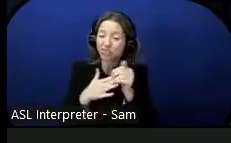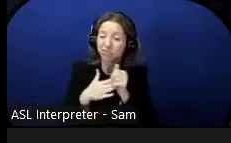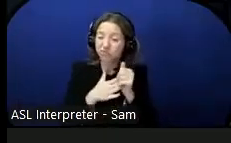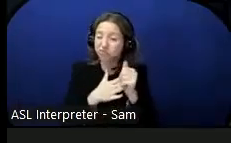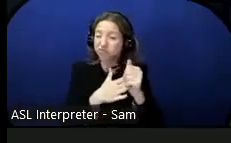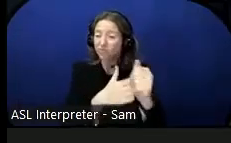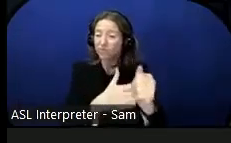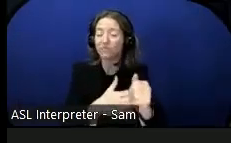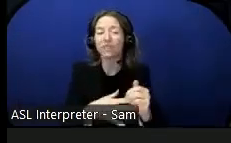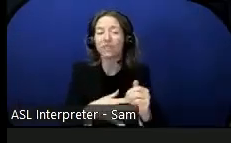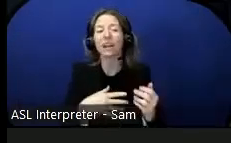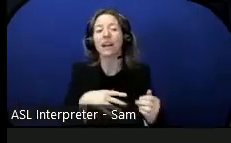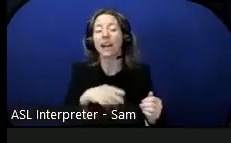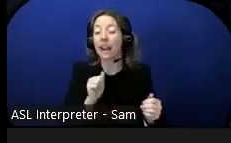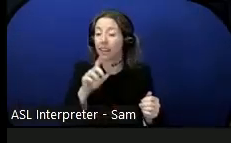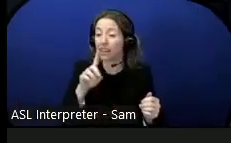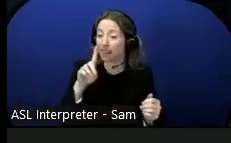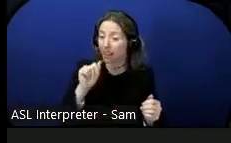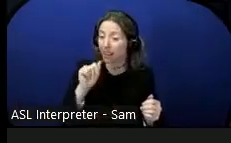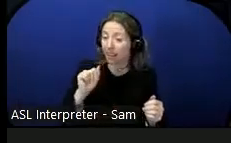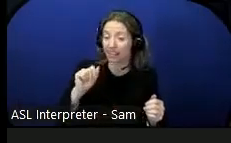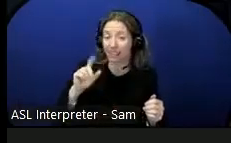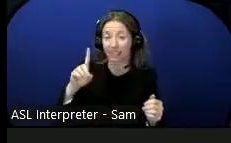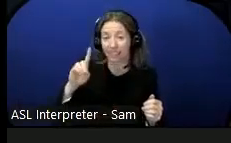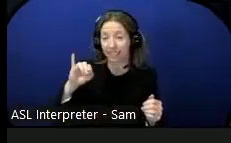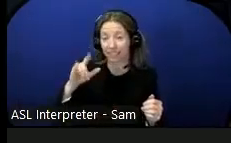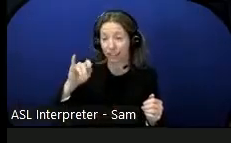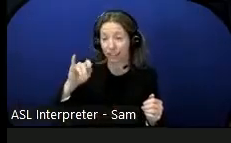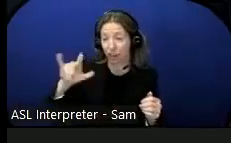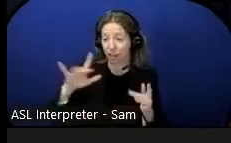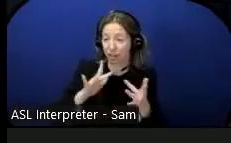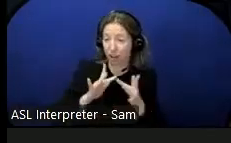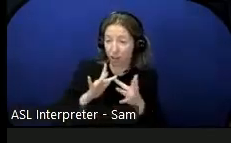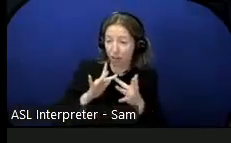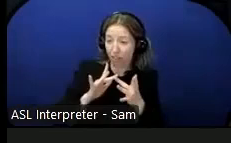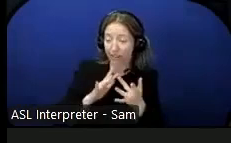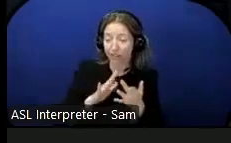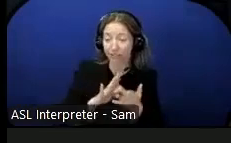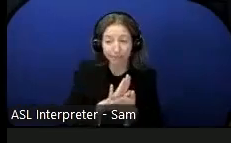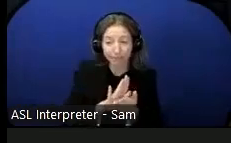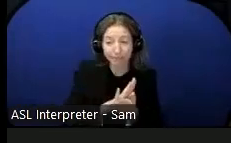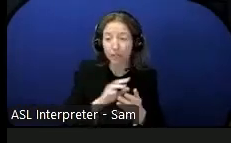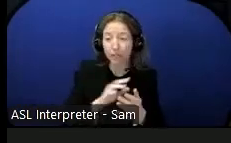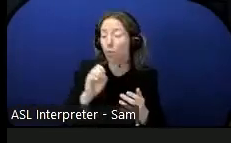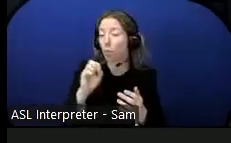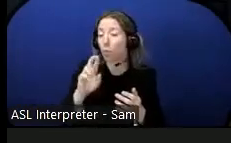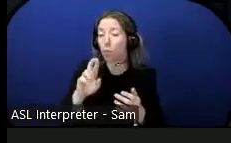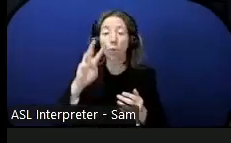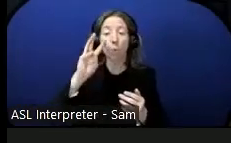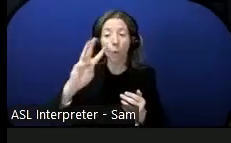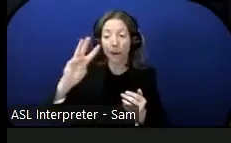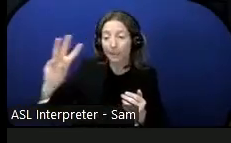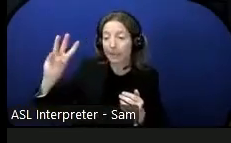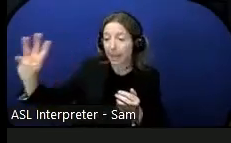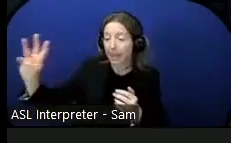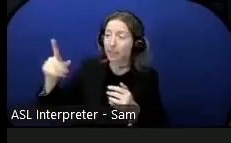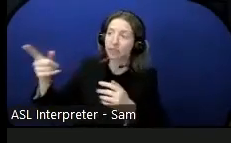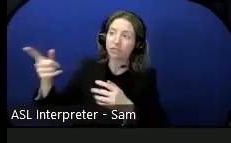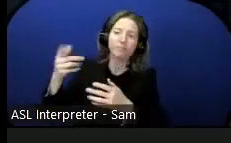on the things that you need to change in an existing website or plan for in a website that you're building,